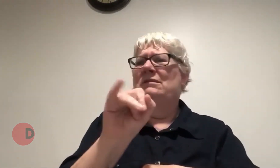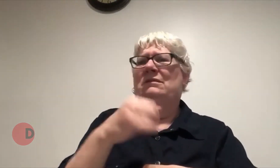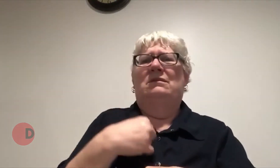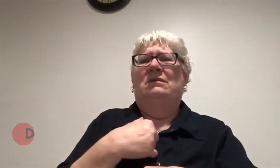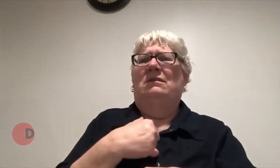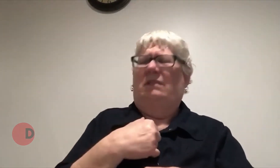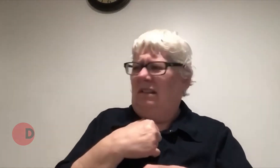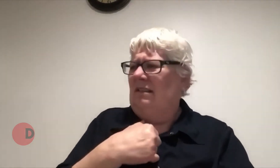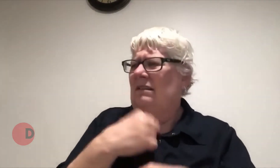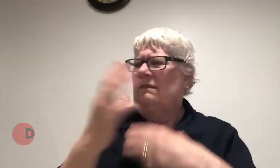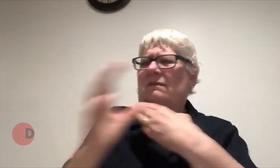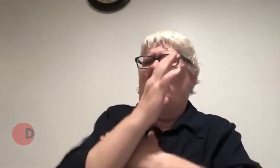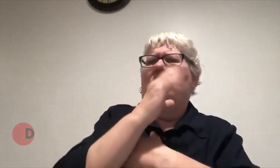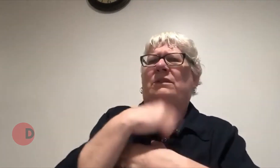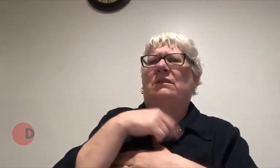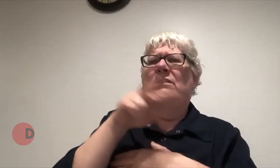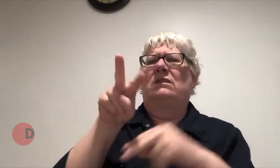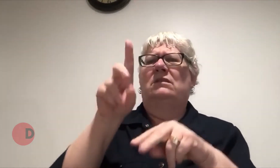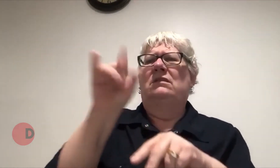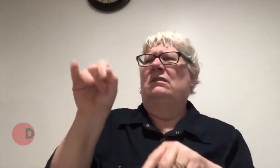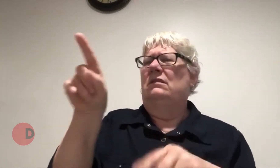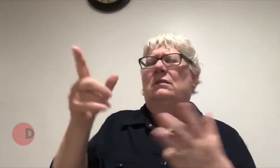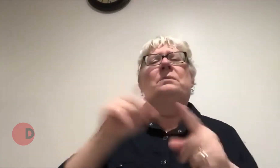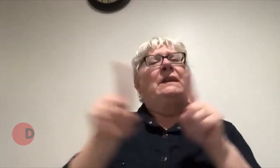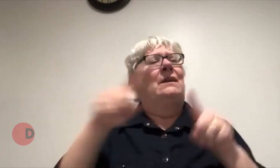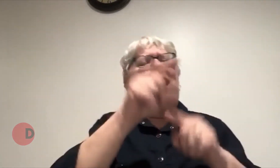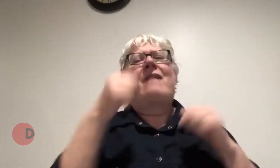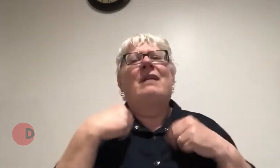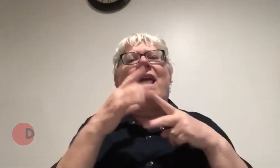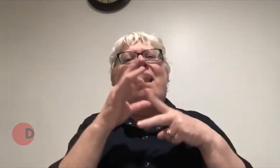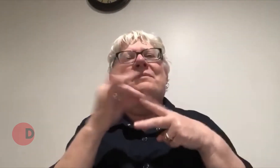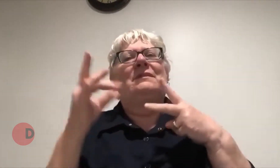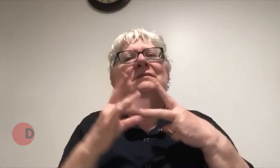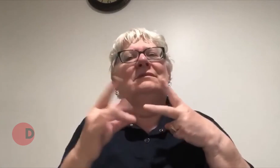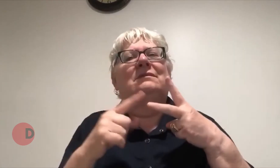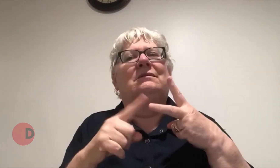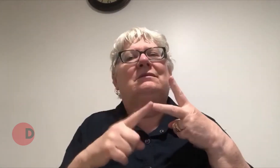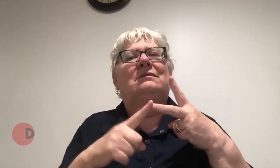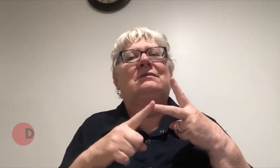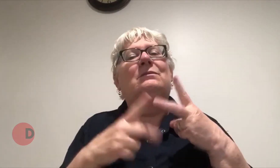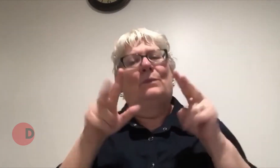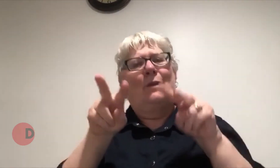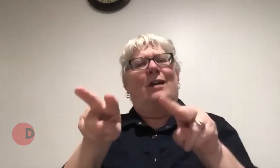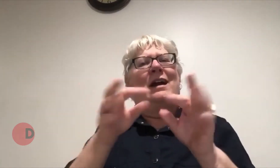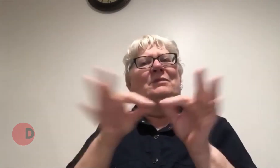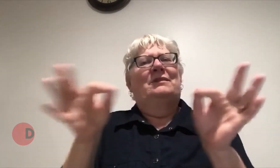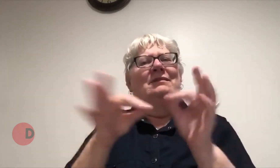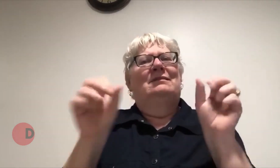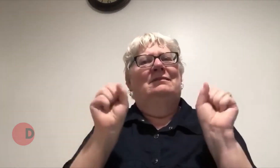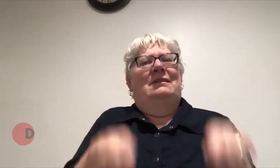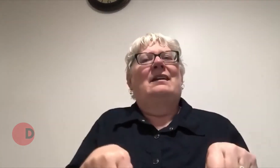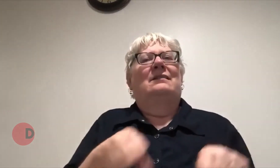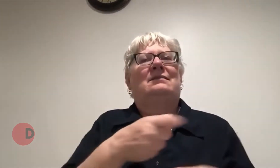why force me to use DI?" But they do have options... they could watch captions.